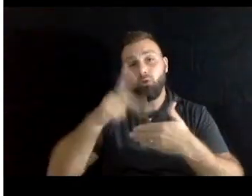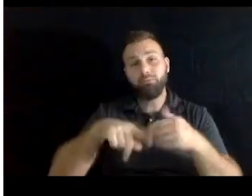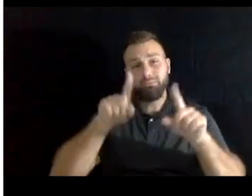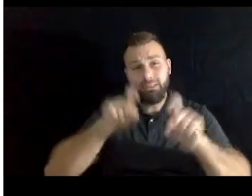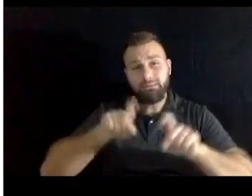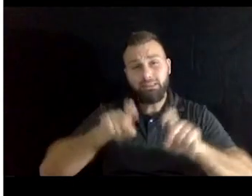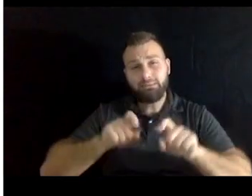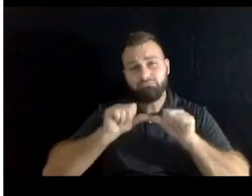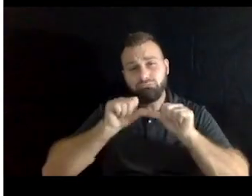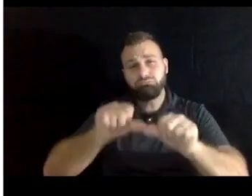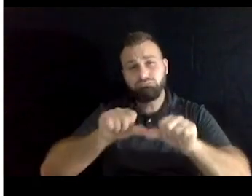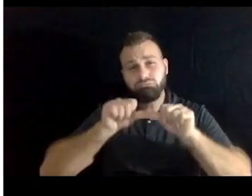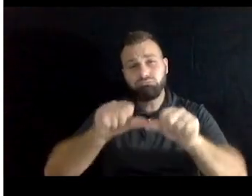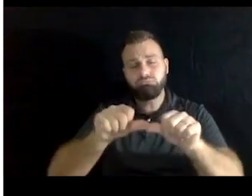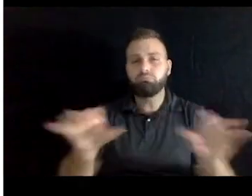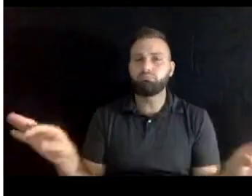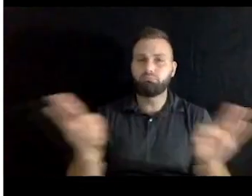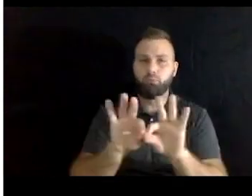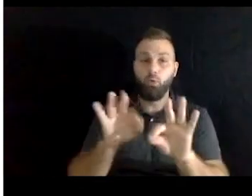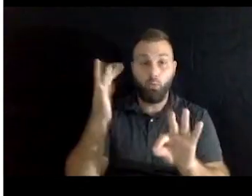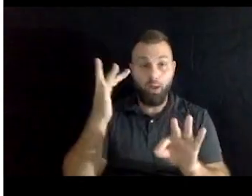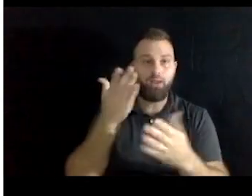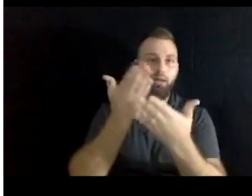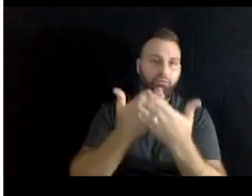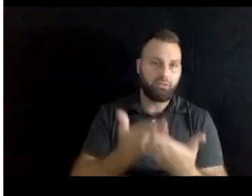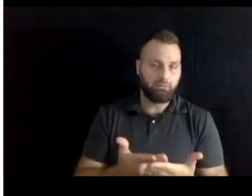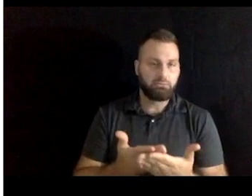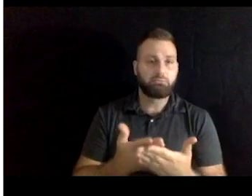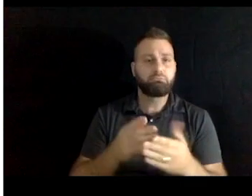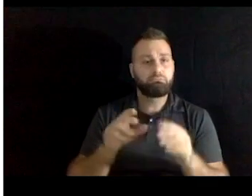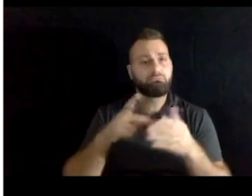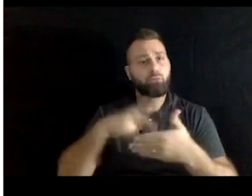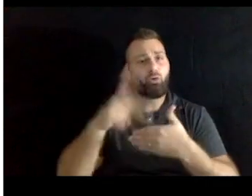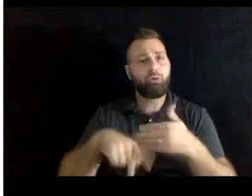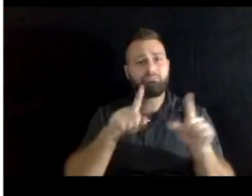and there's a lot of them out there. Again, I'm just going to pick a subset